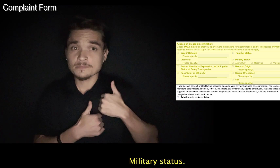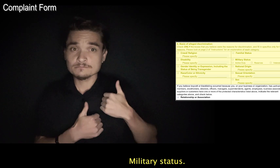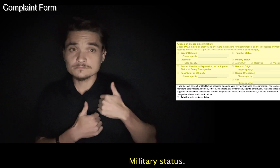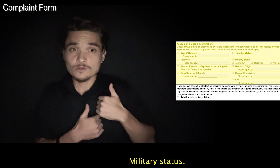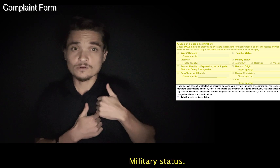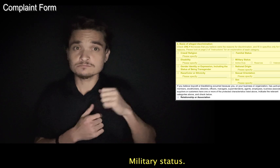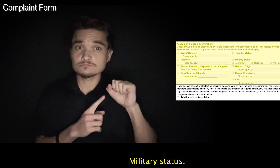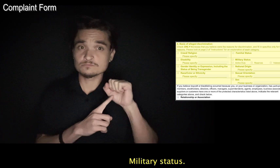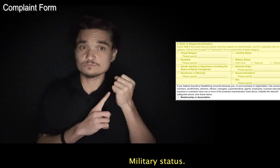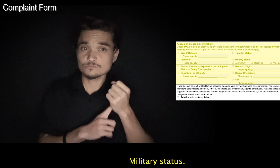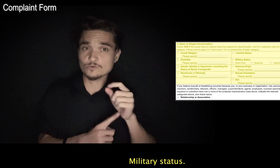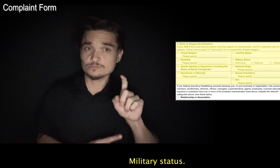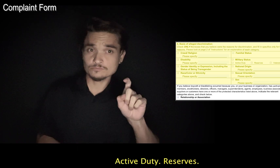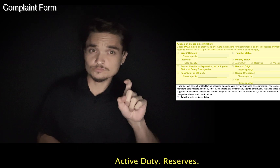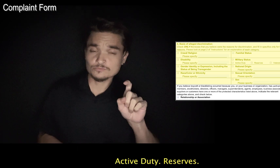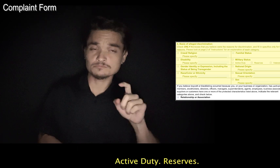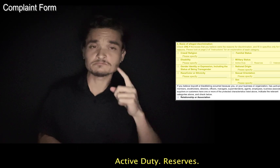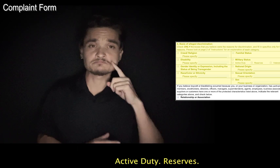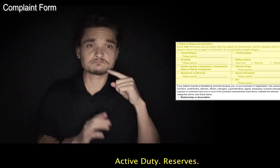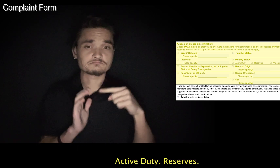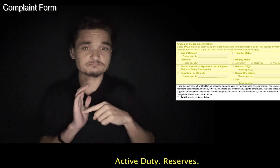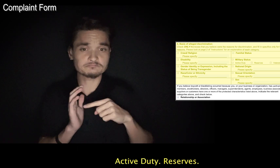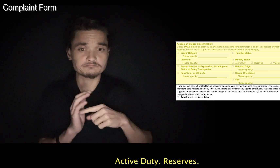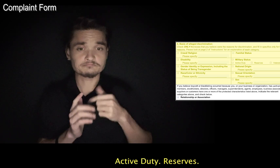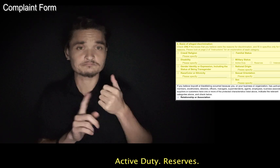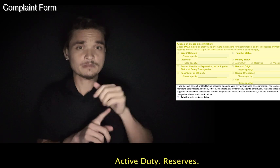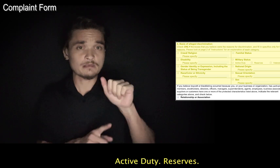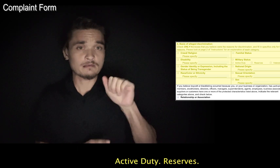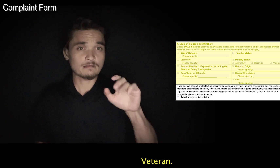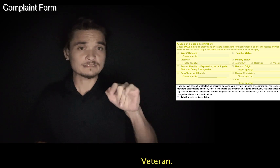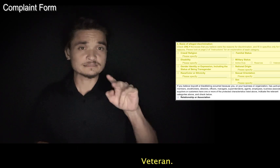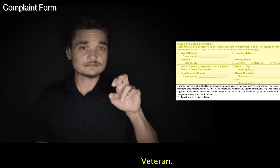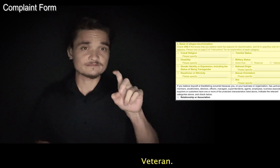Military status. Active Duty. Reserves. Veteran.